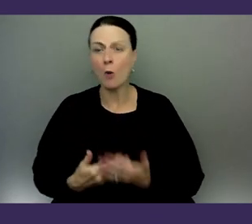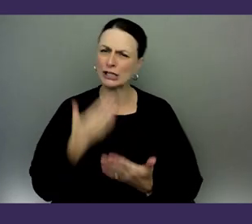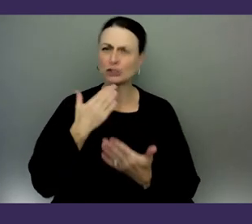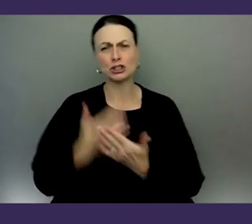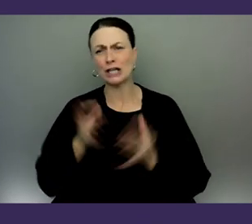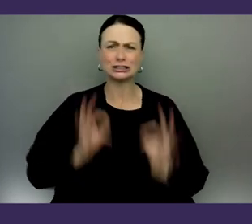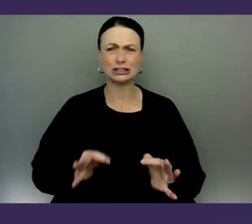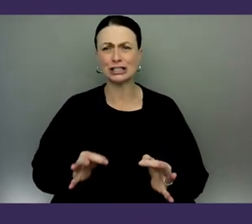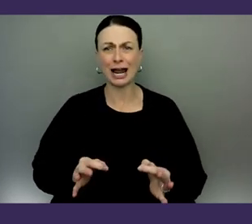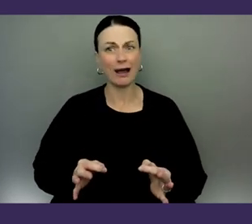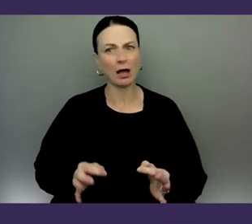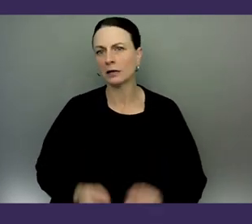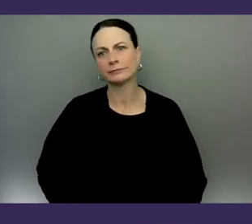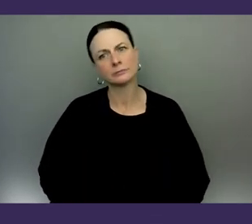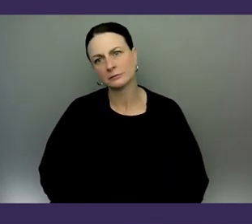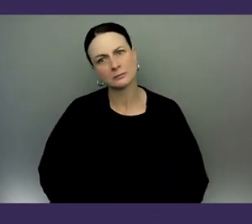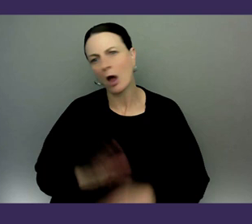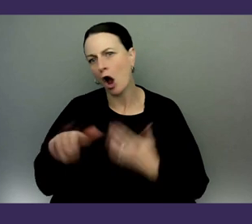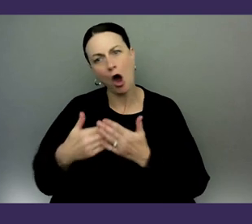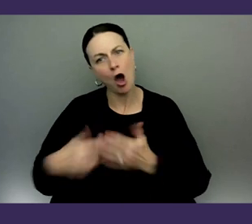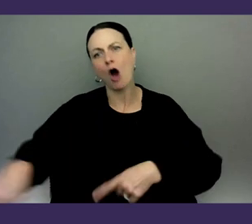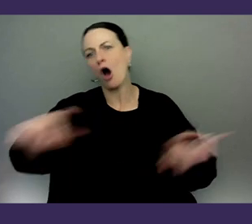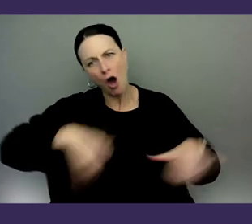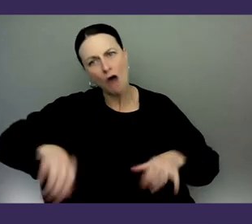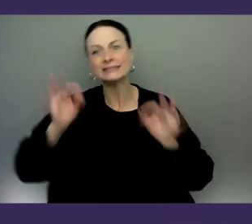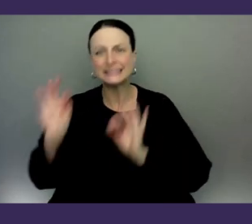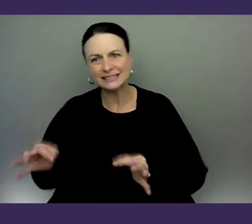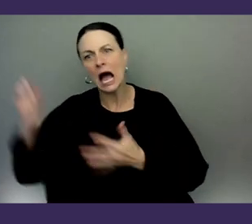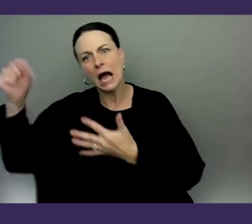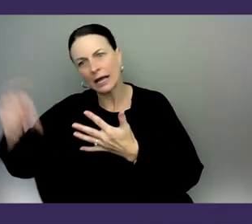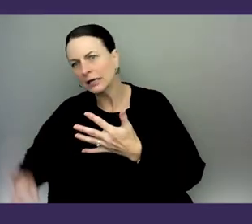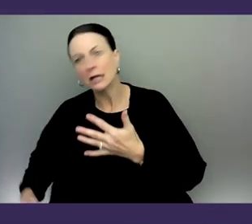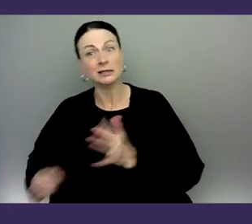and sometimes they're good, sometimes they're not, right? There's no requirement that a person make only good decisions,